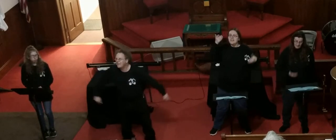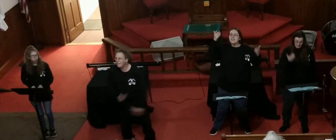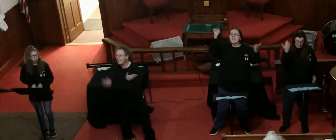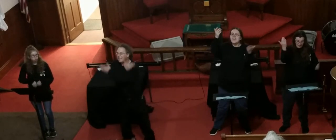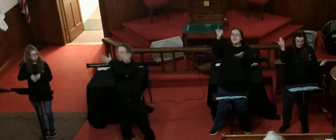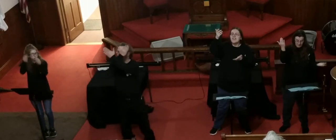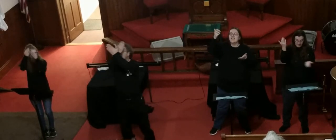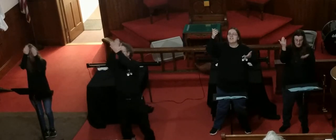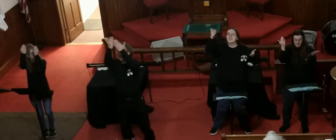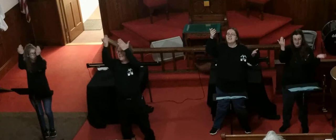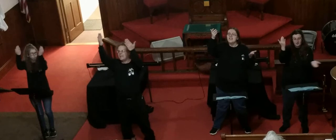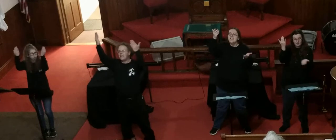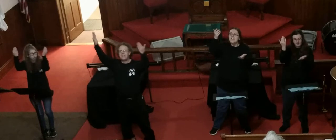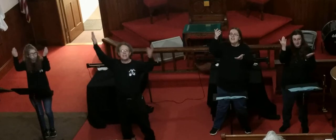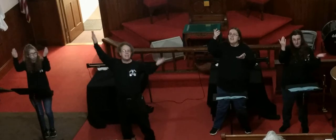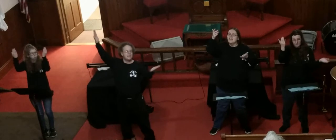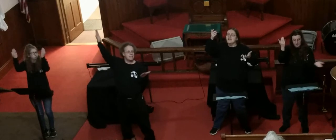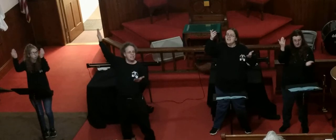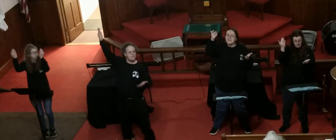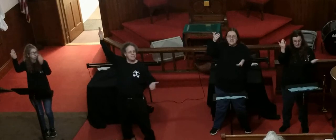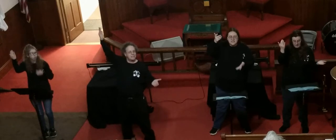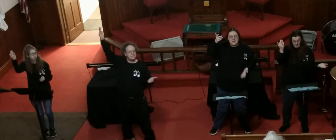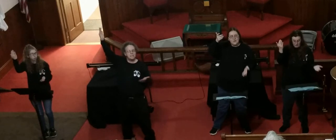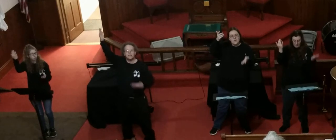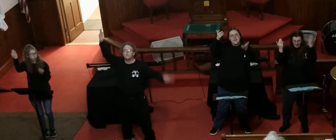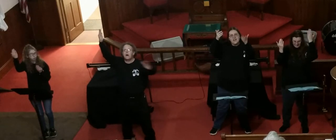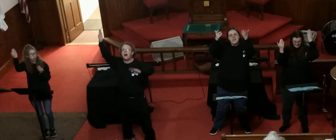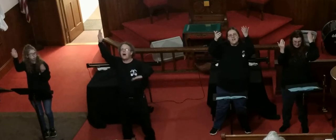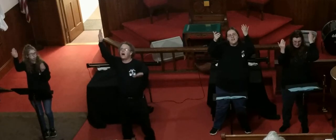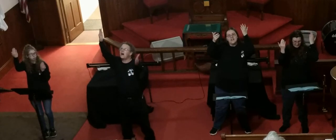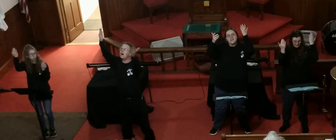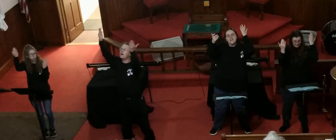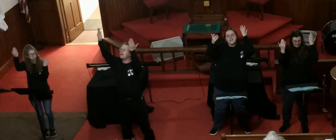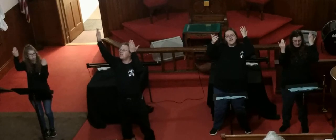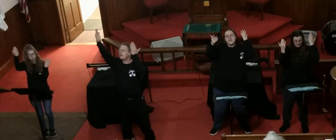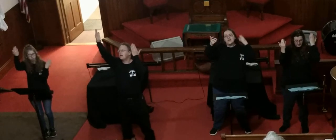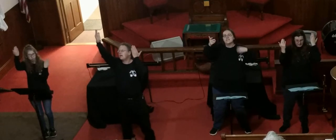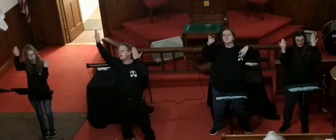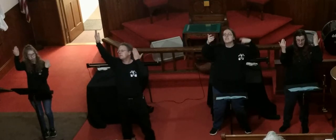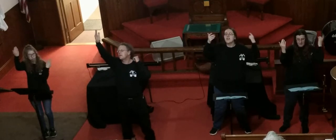He is He was